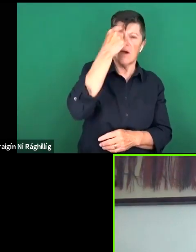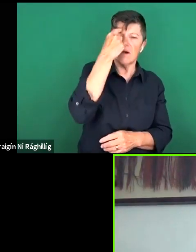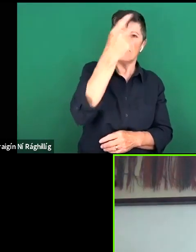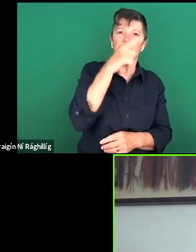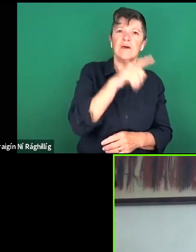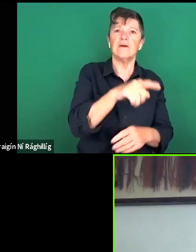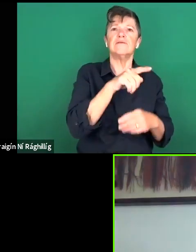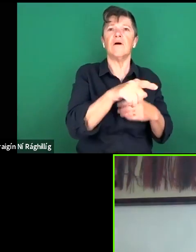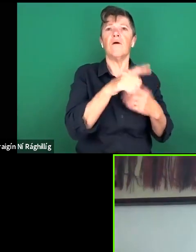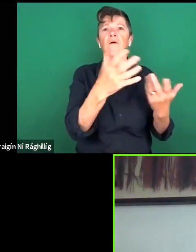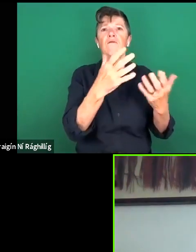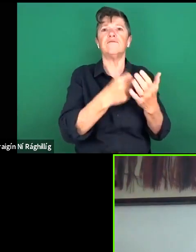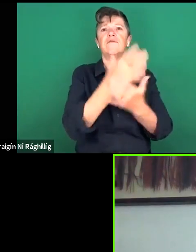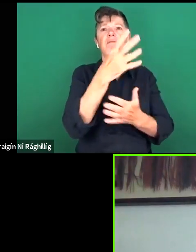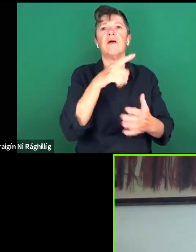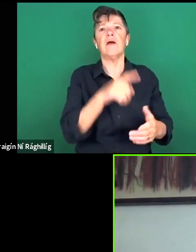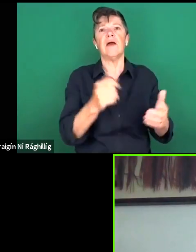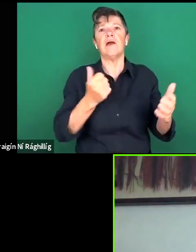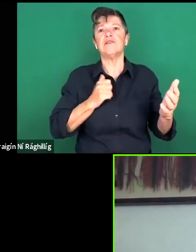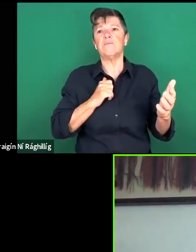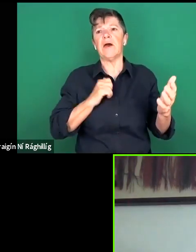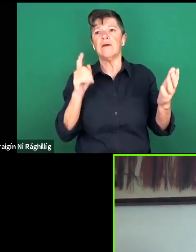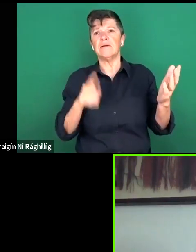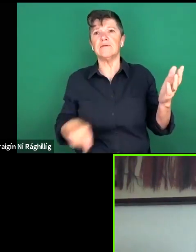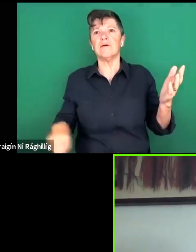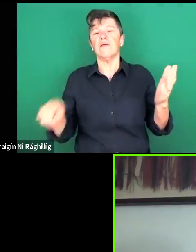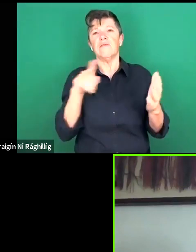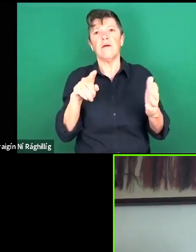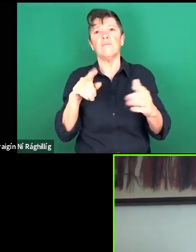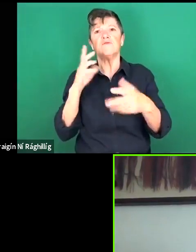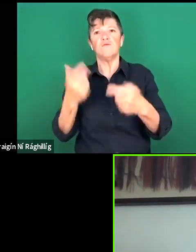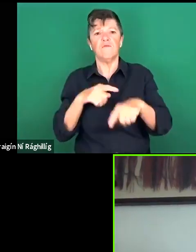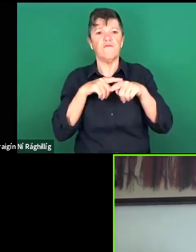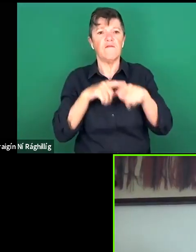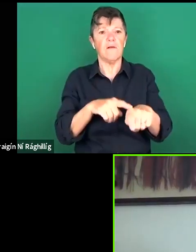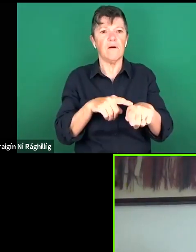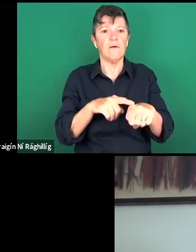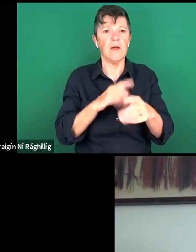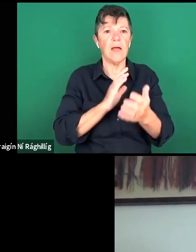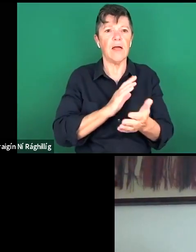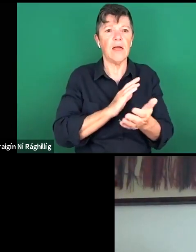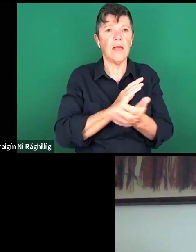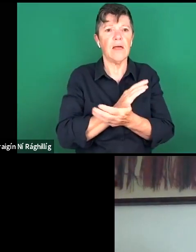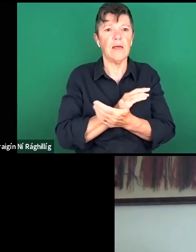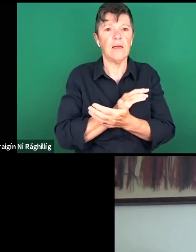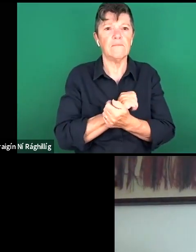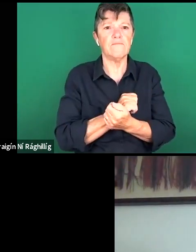If you take what is being argued whilst